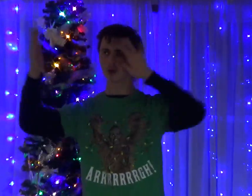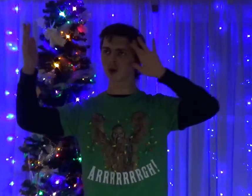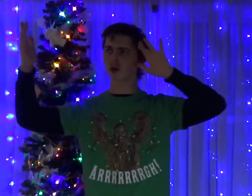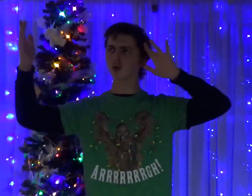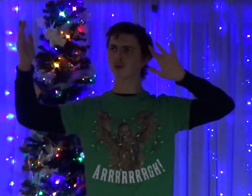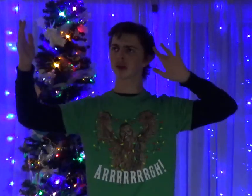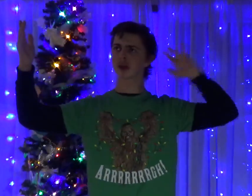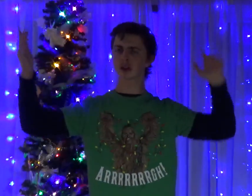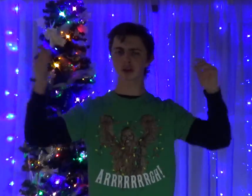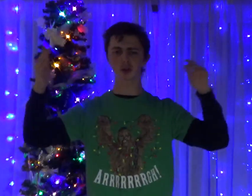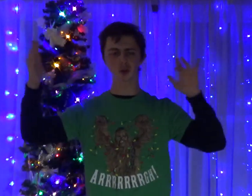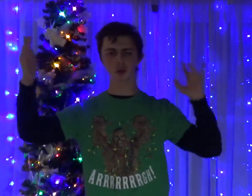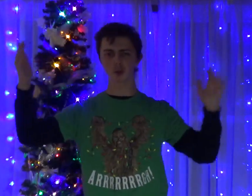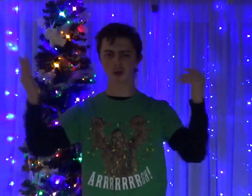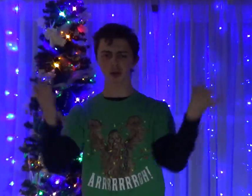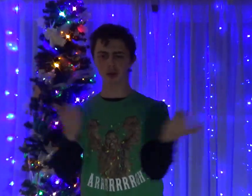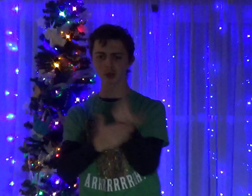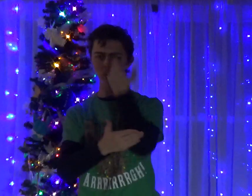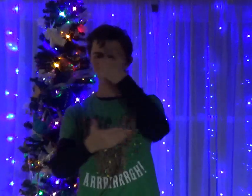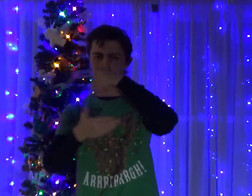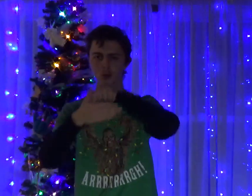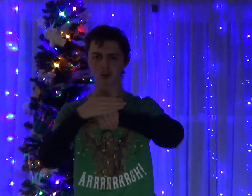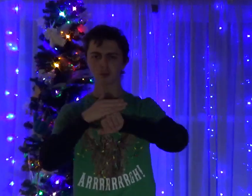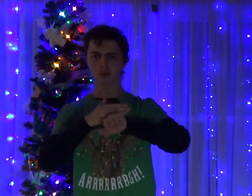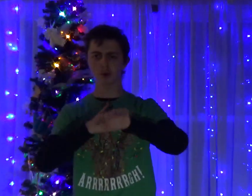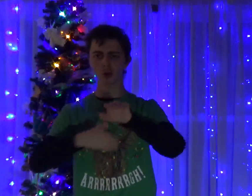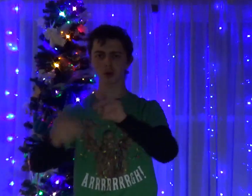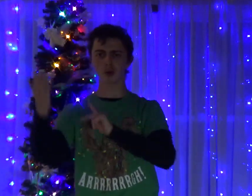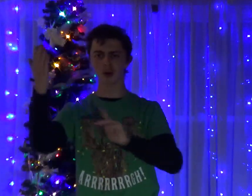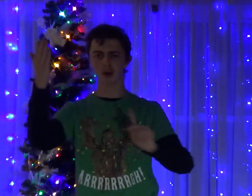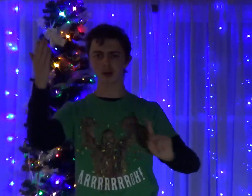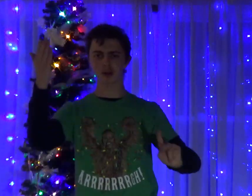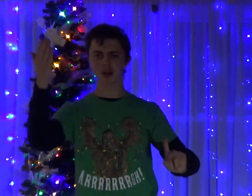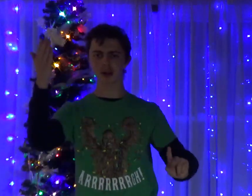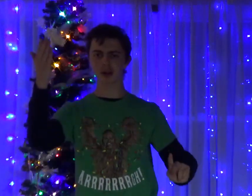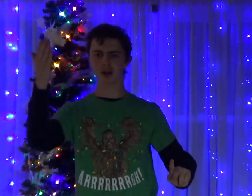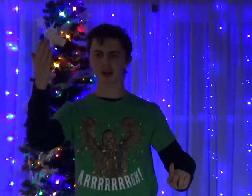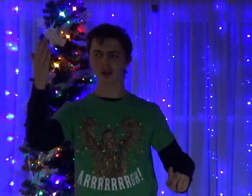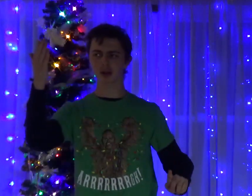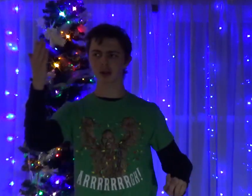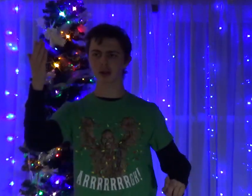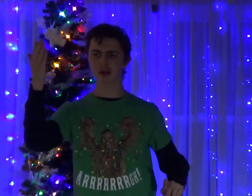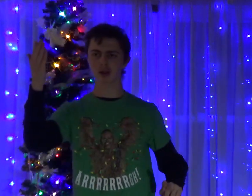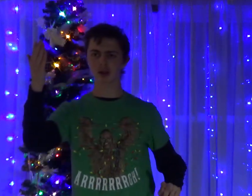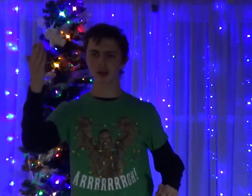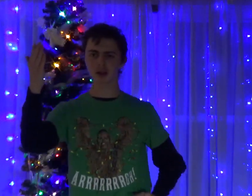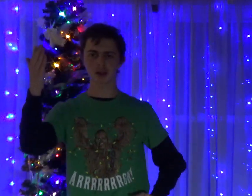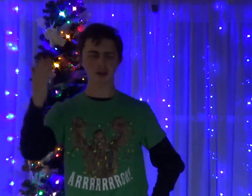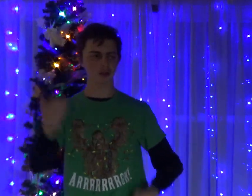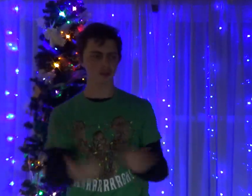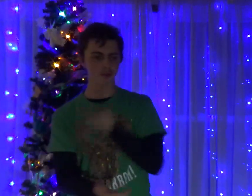Glory to the newborn King!